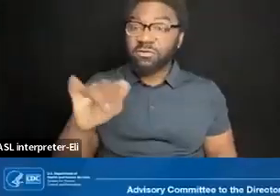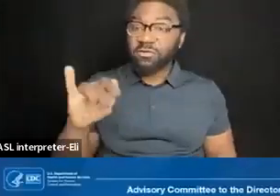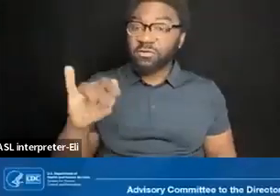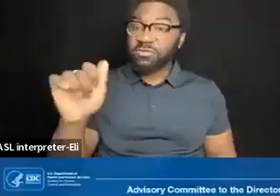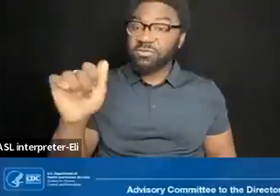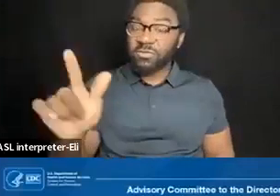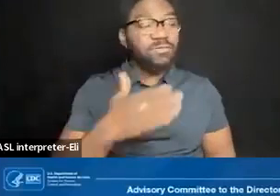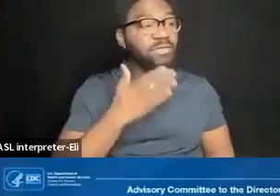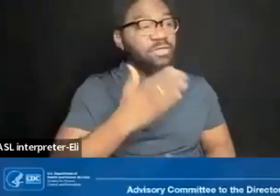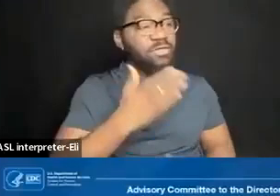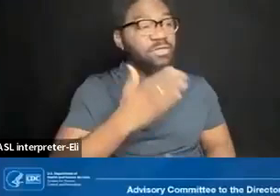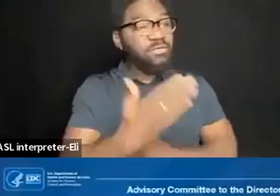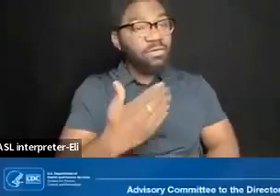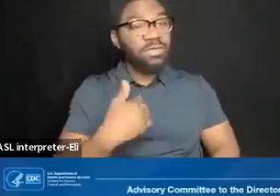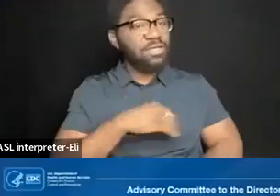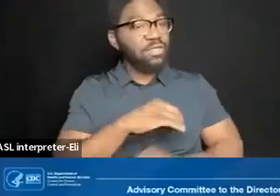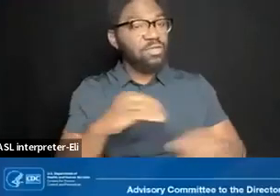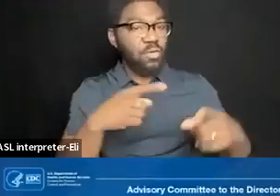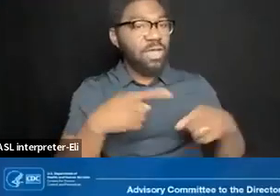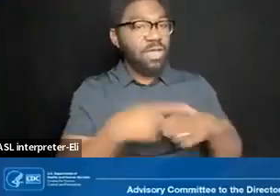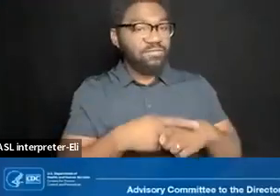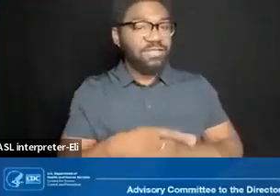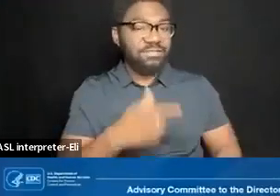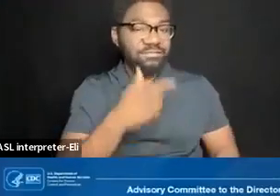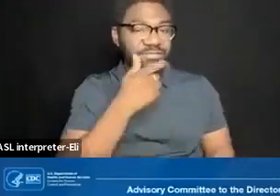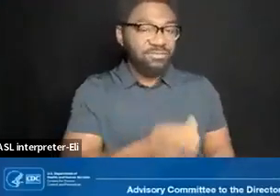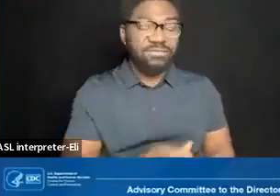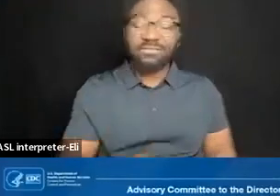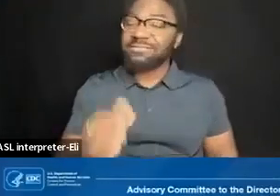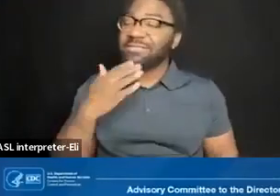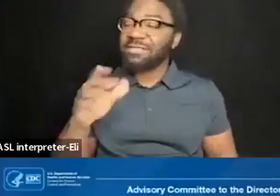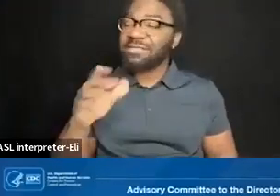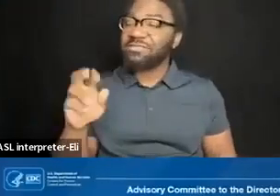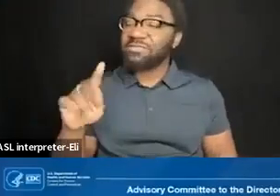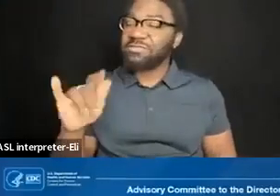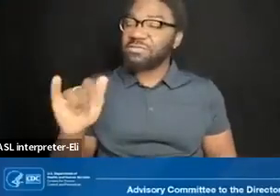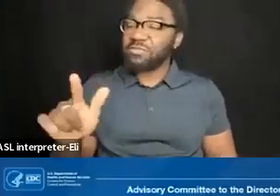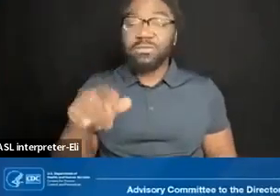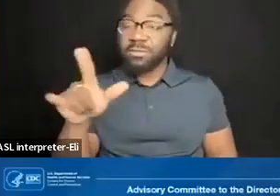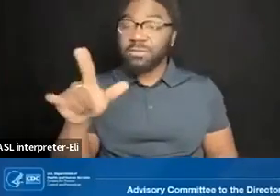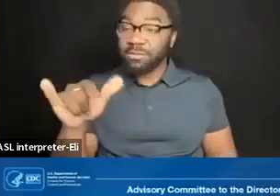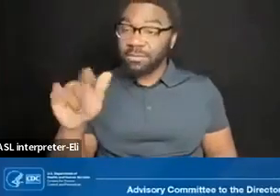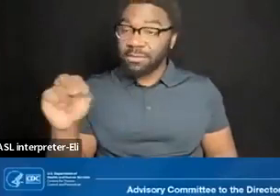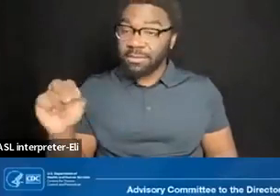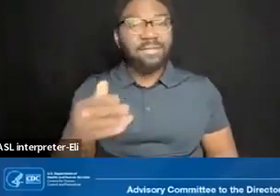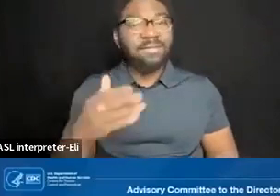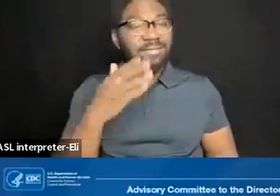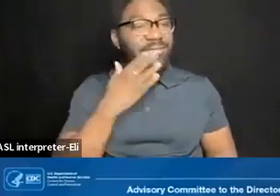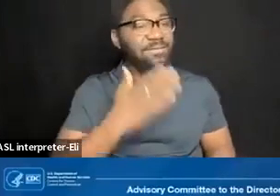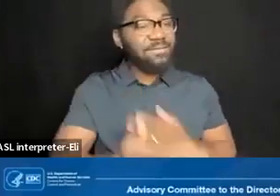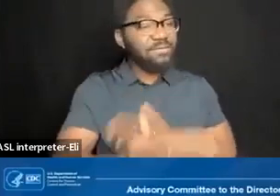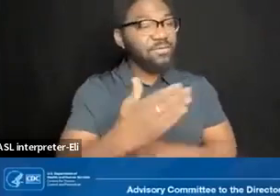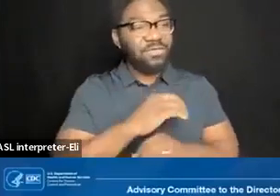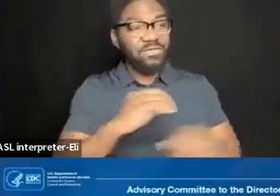Good morning. No conflicts of interest. Hi, Crystal. Lynn Golden. Good morning. I have no conflicts of interest for this meeting.